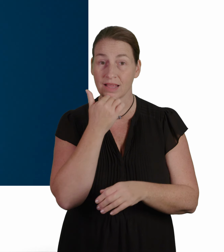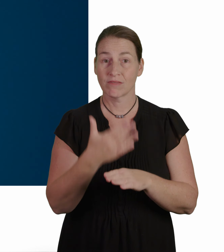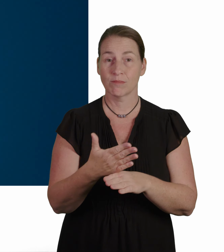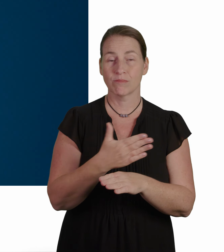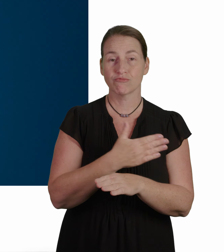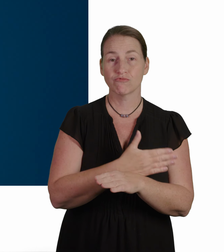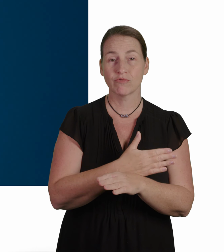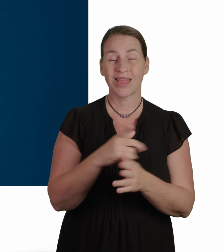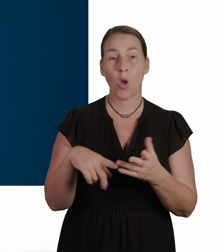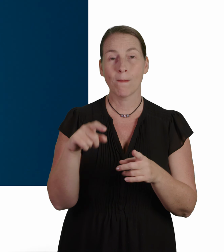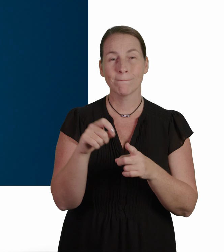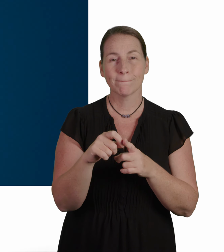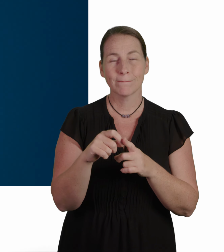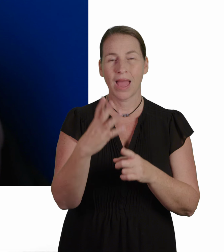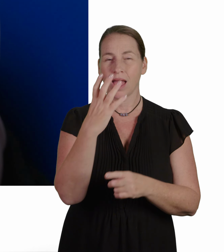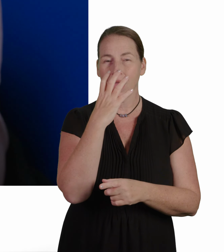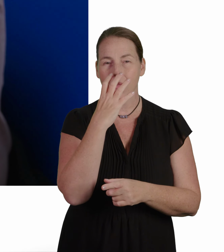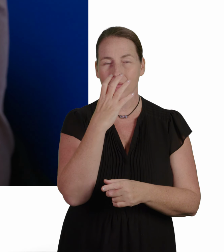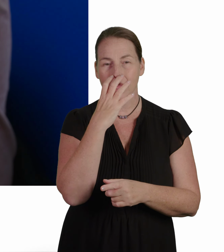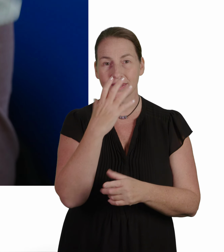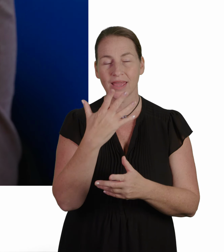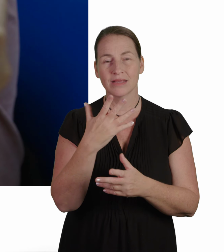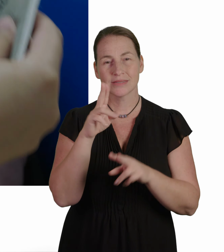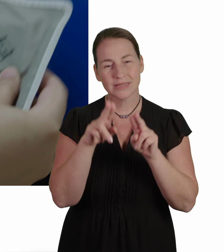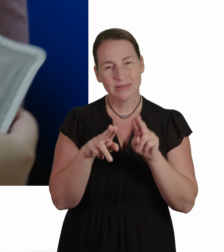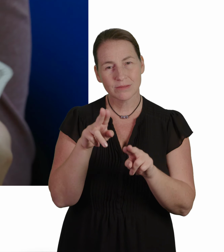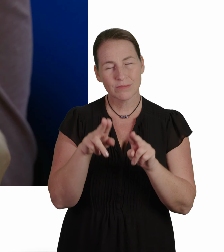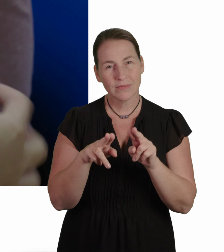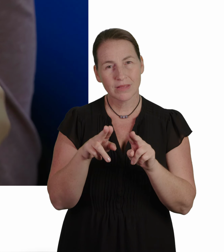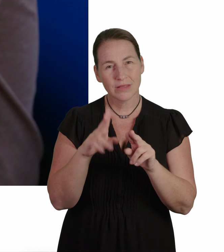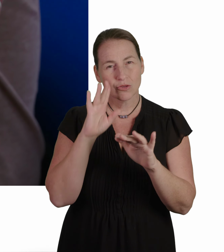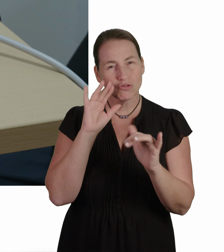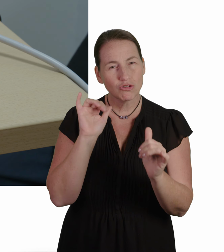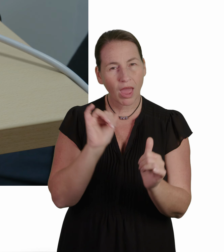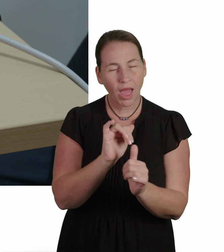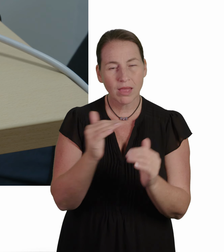anaesthetic assessment done to check your suitability to have a general anaesthesia.